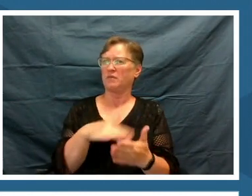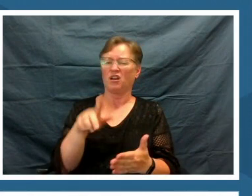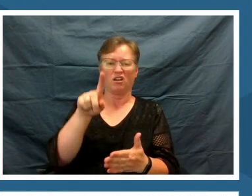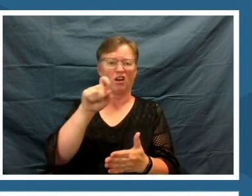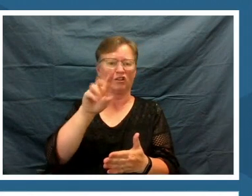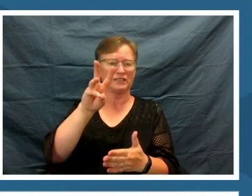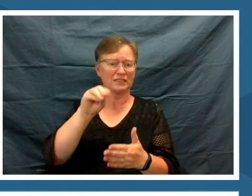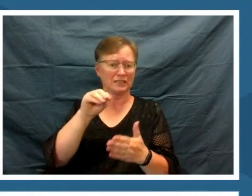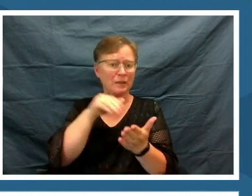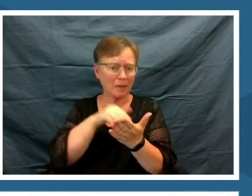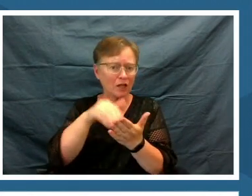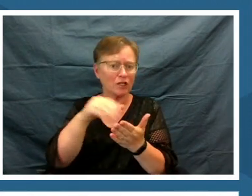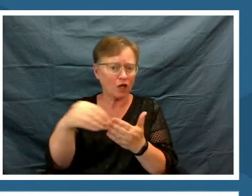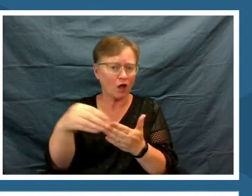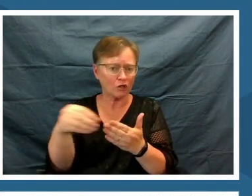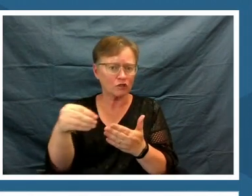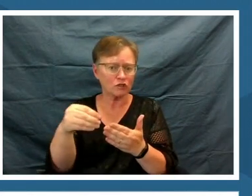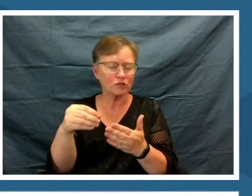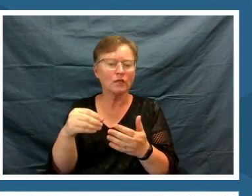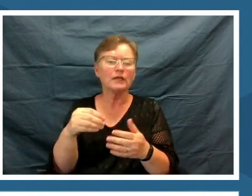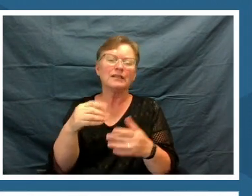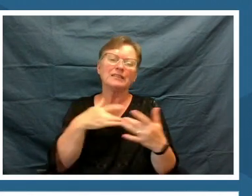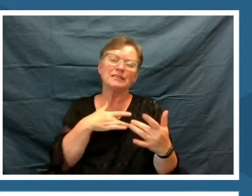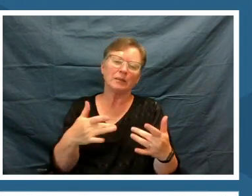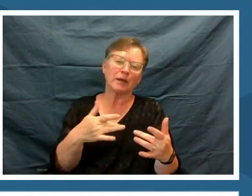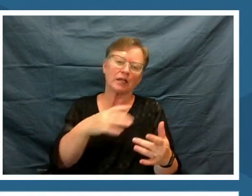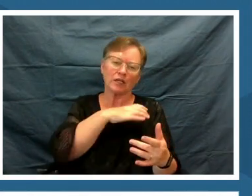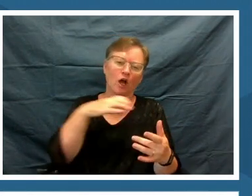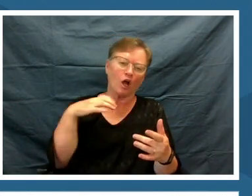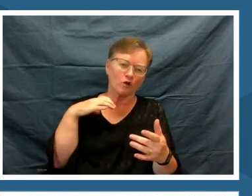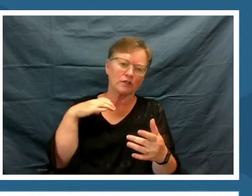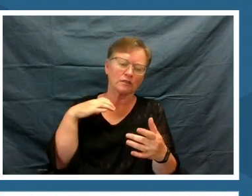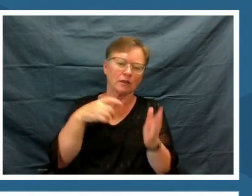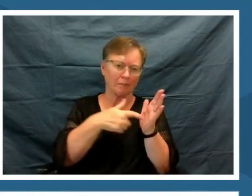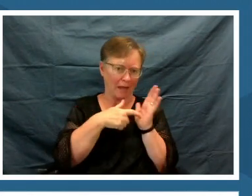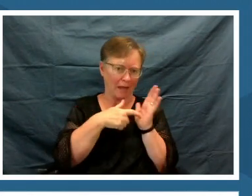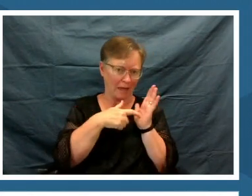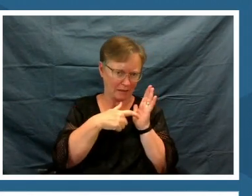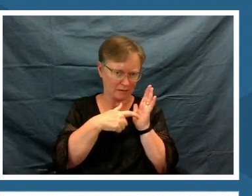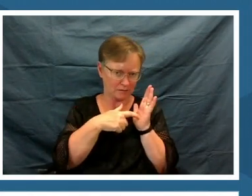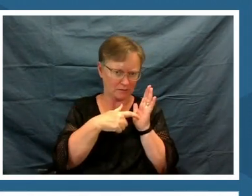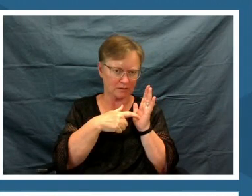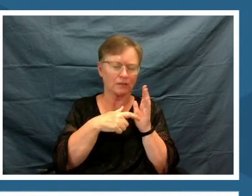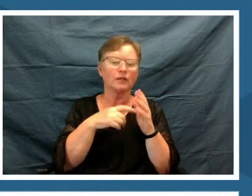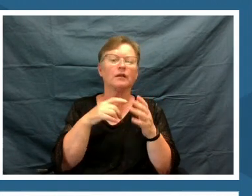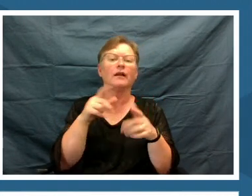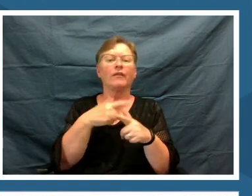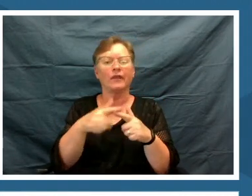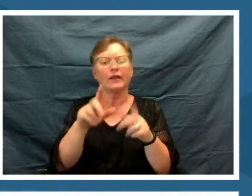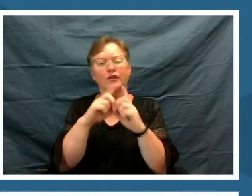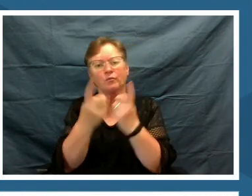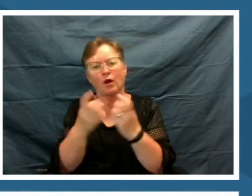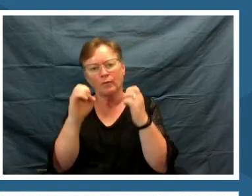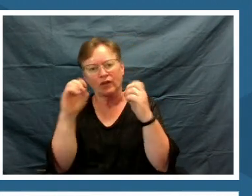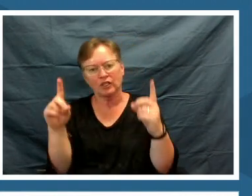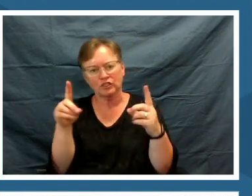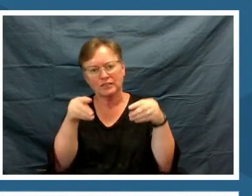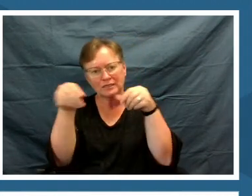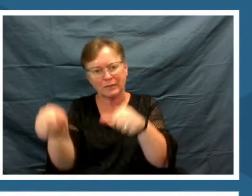typically congress mandates uh that um the department of education spend